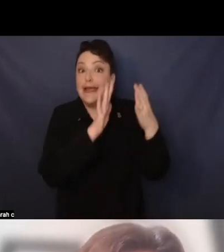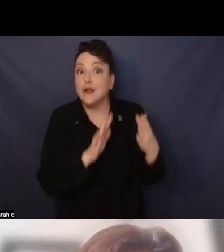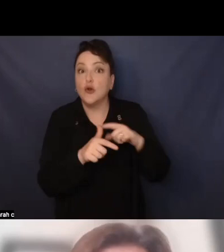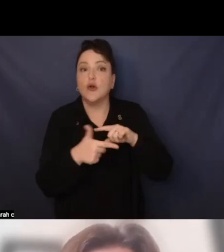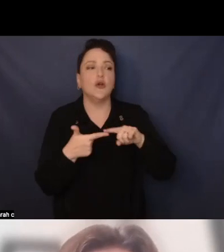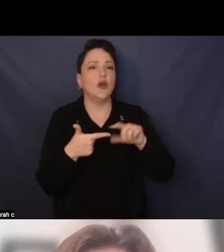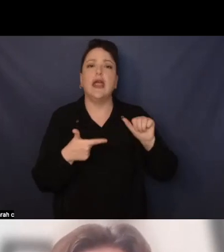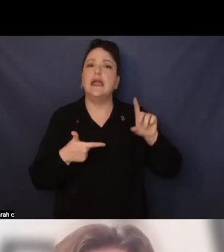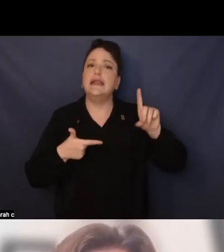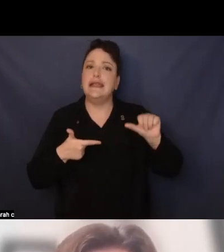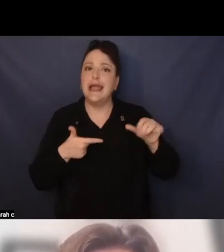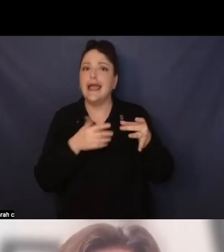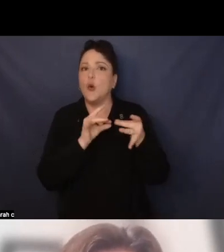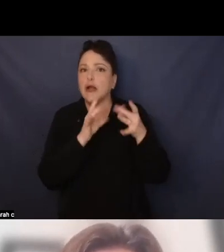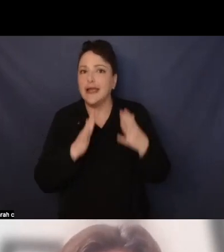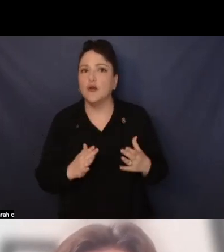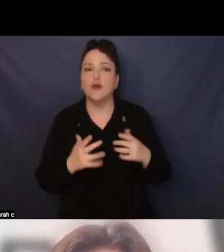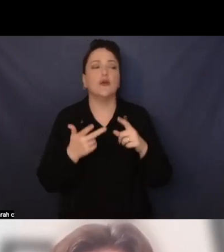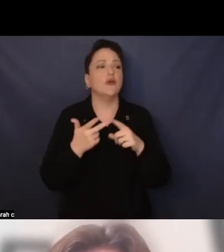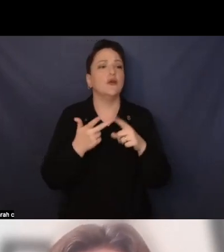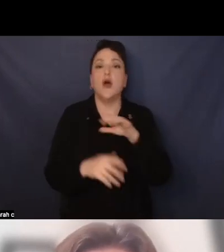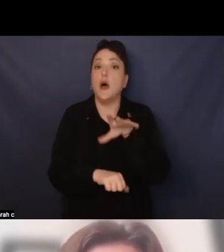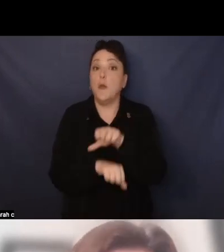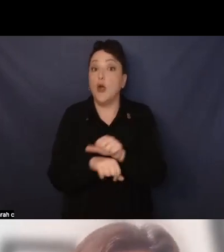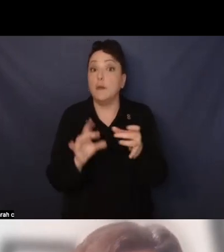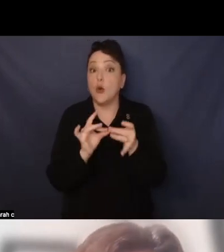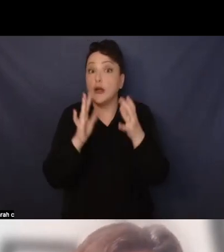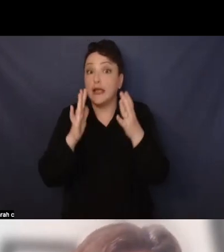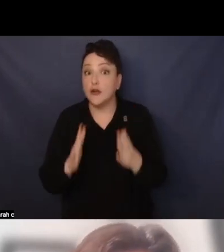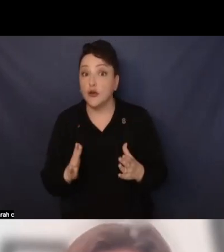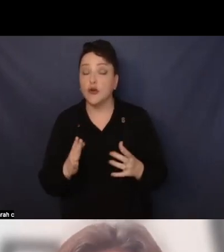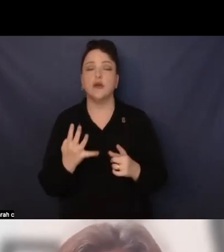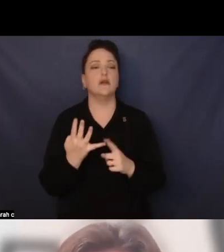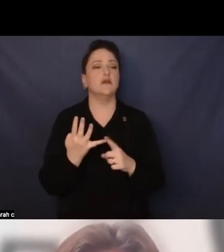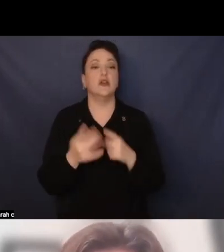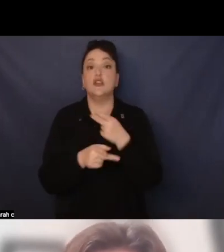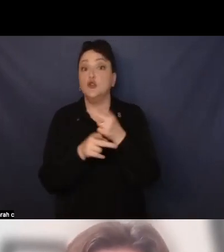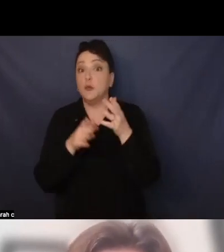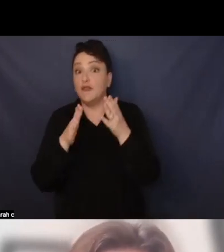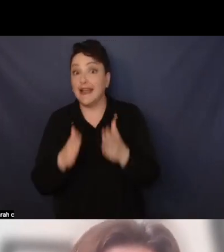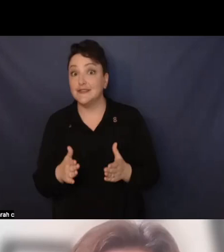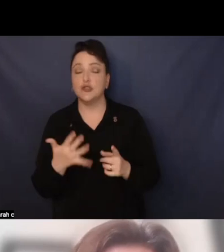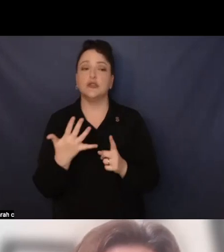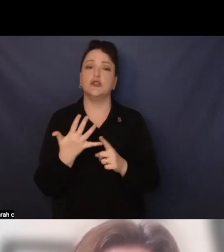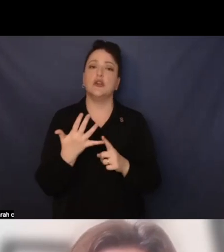the appointment coordinator, and also any kind of supervisor, administrator. Just try to get